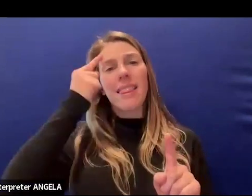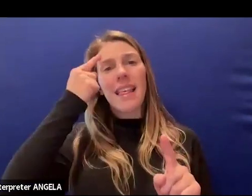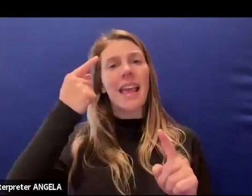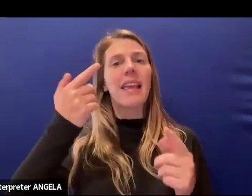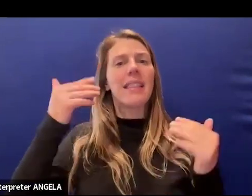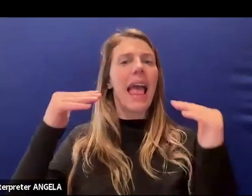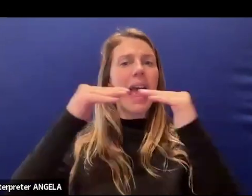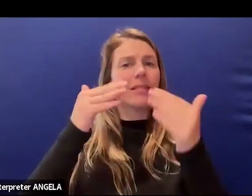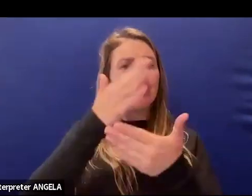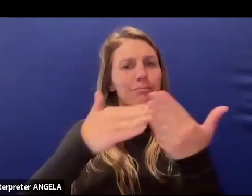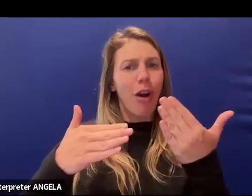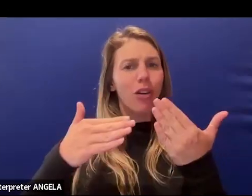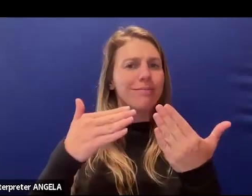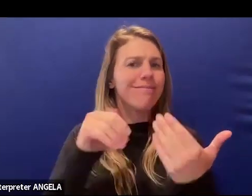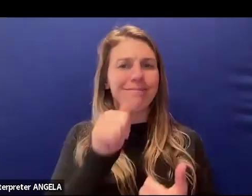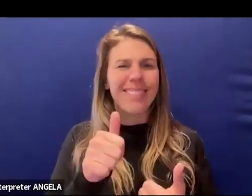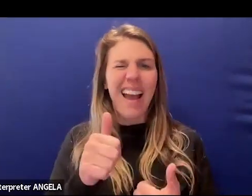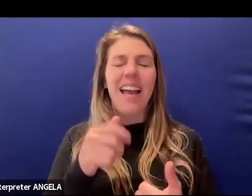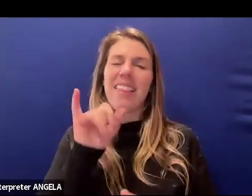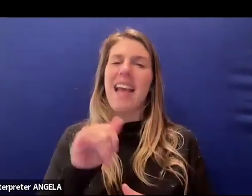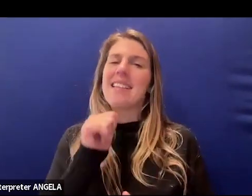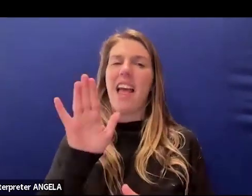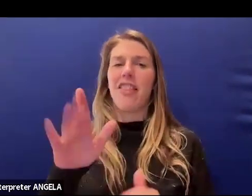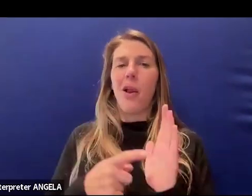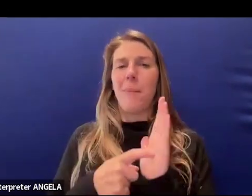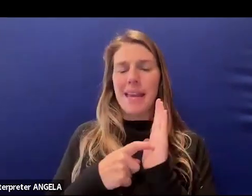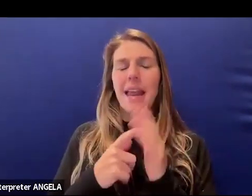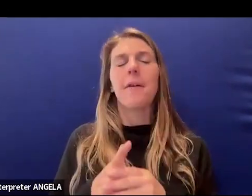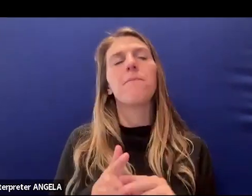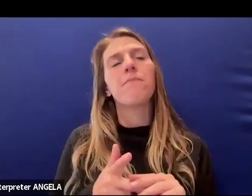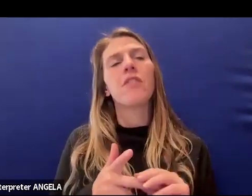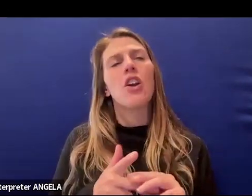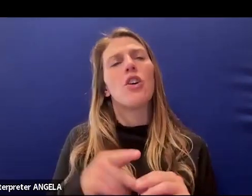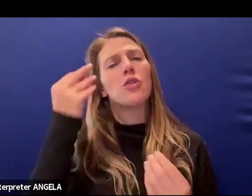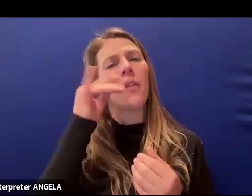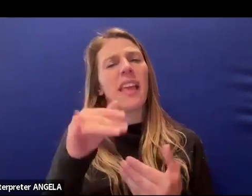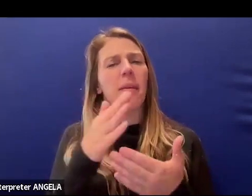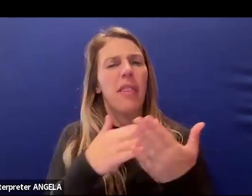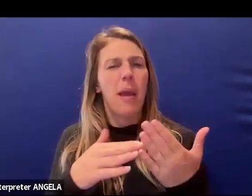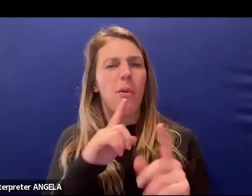about the justice and equity piece quite as well. That isn't necessarily their mandate. Thinking about that piece of it.